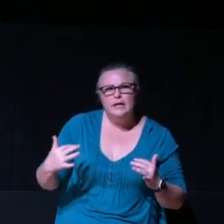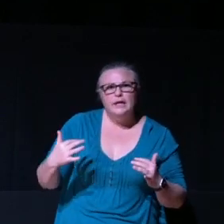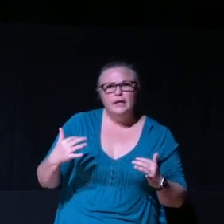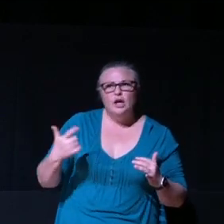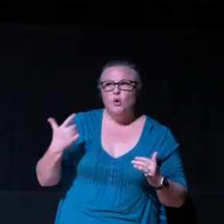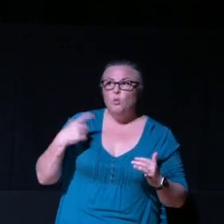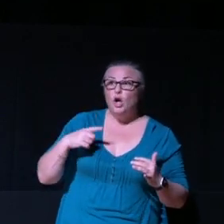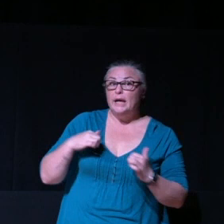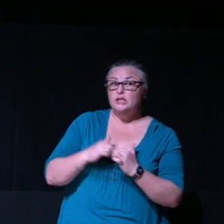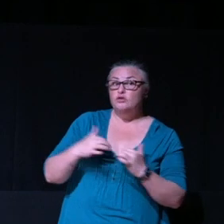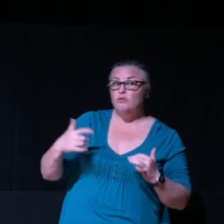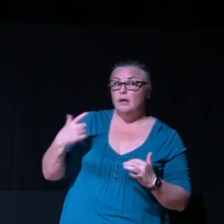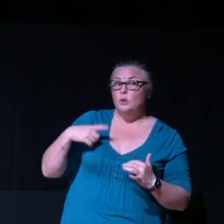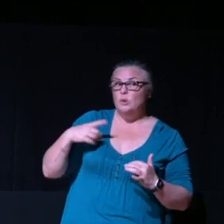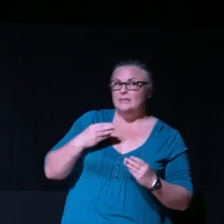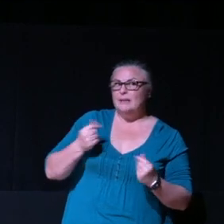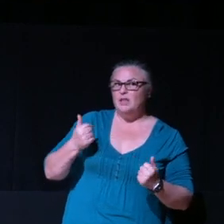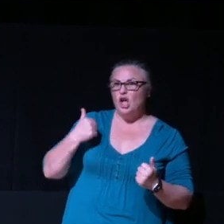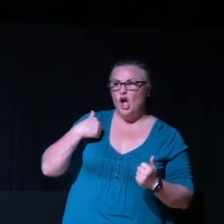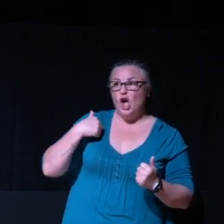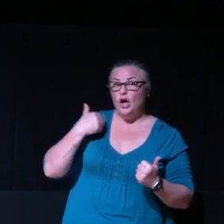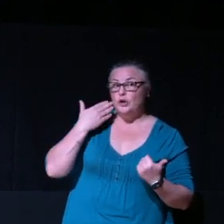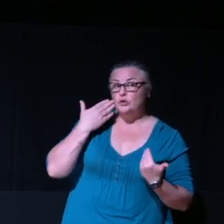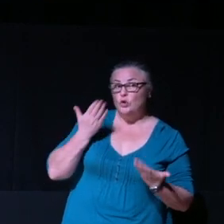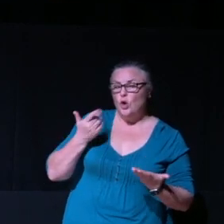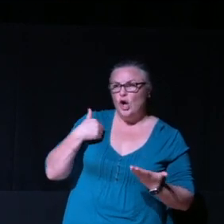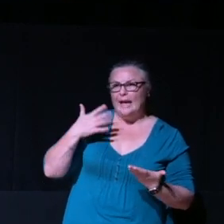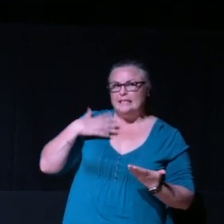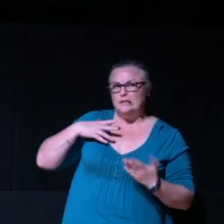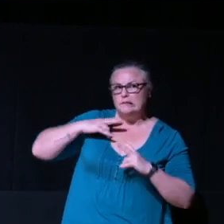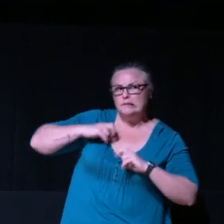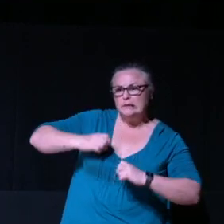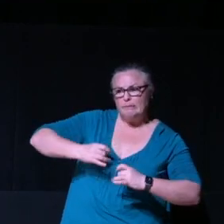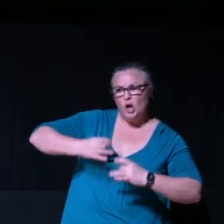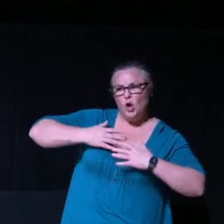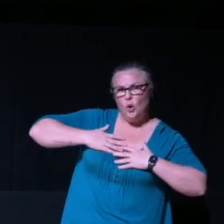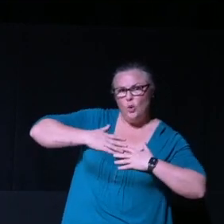I disagree because there's something that I'm not aware of? Do I need to expand my horizon a